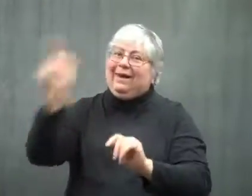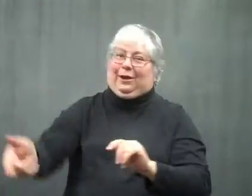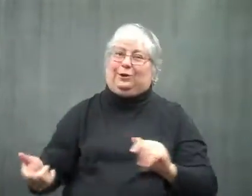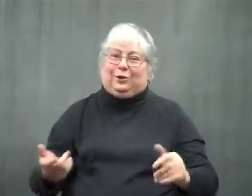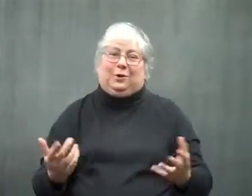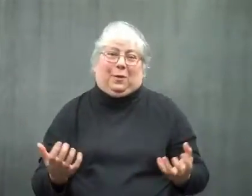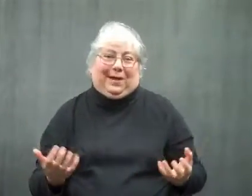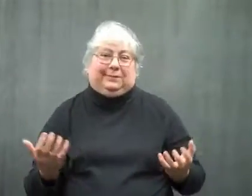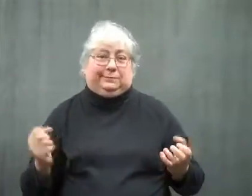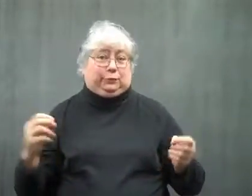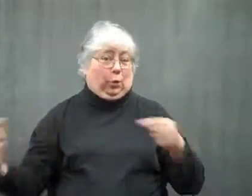That can come later, so there's dissension there.